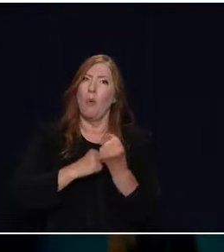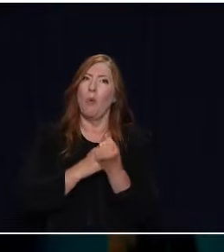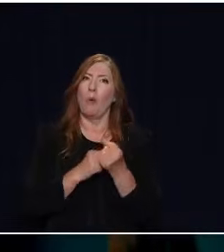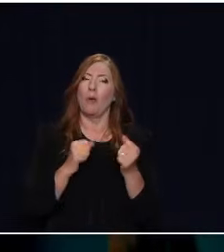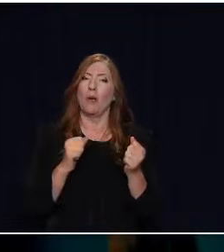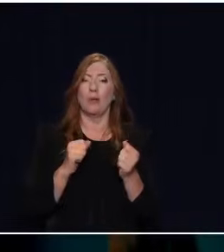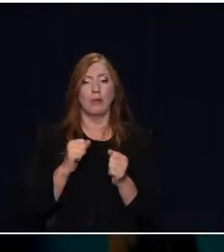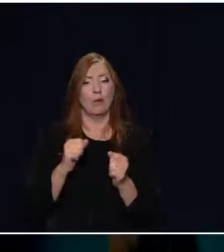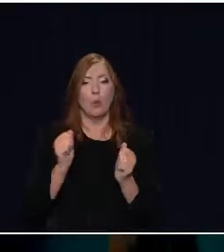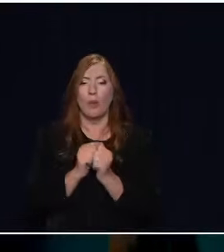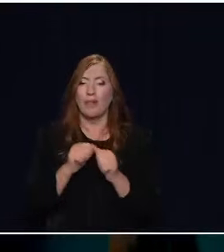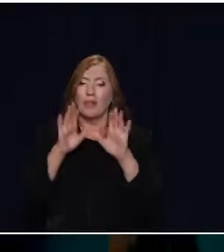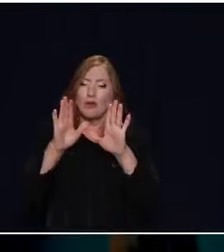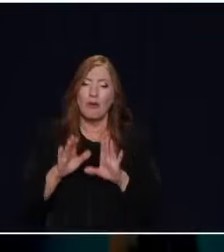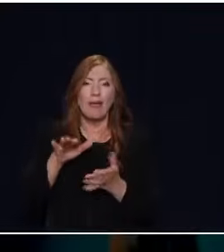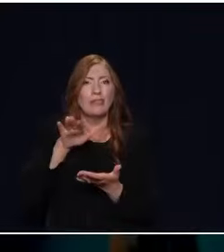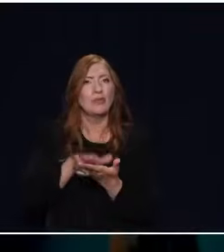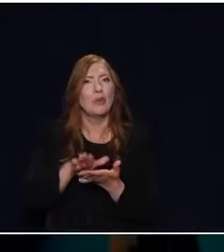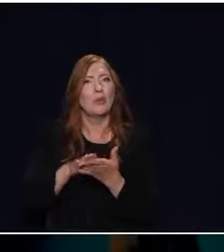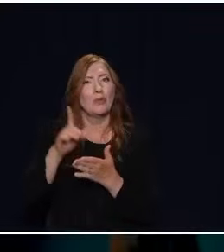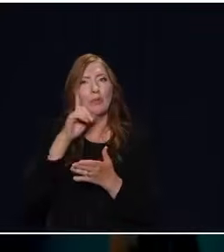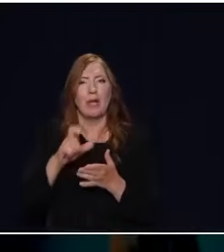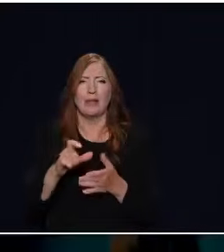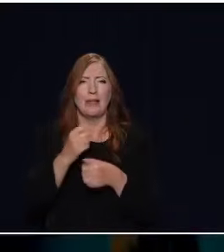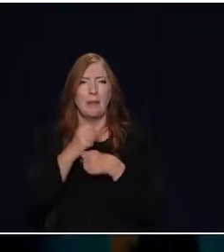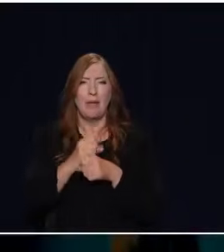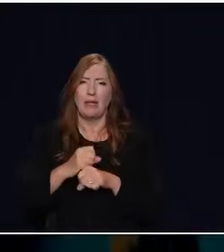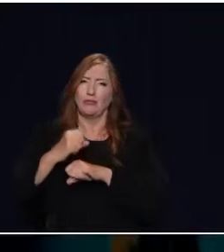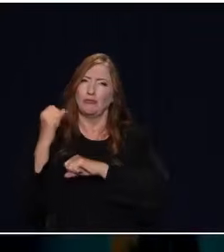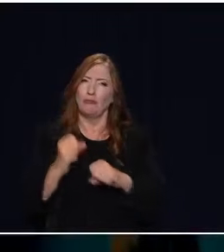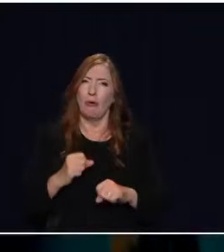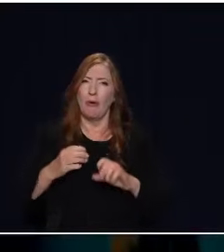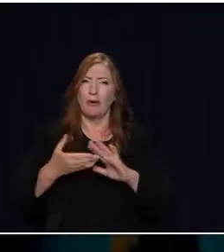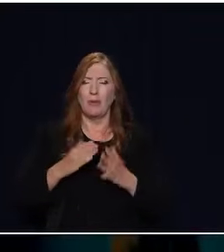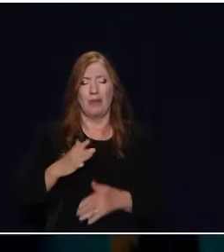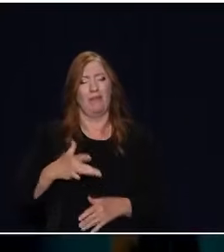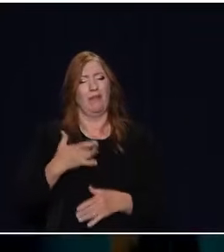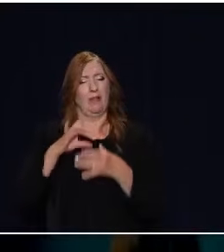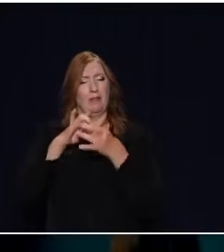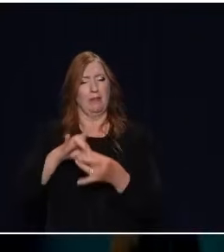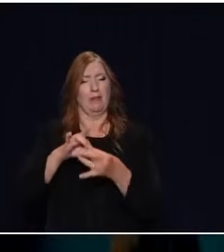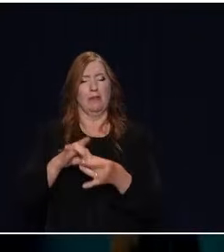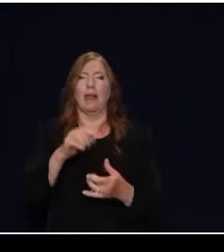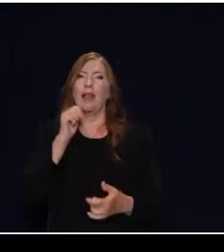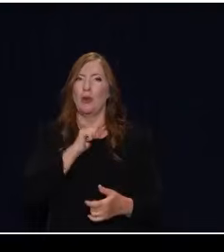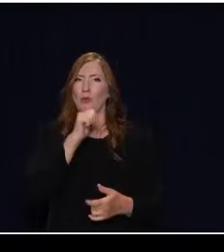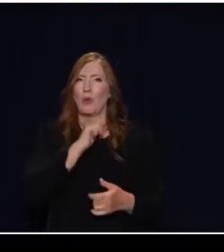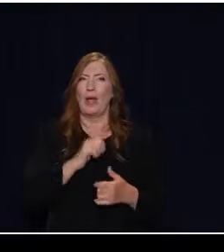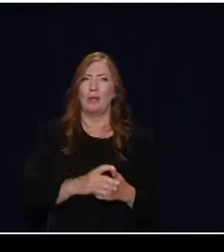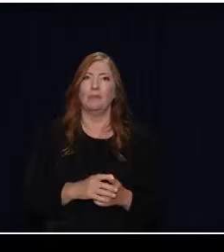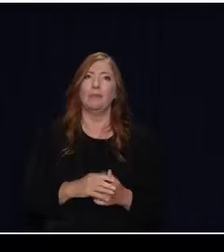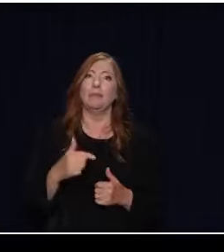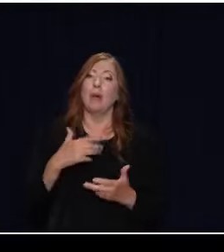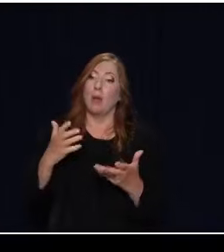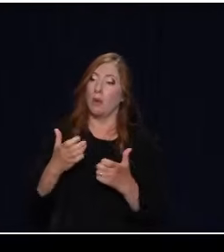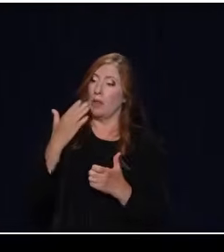I THINK IT IS HIGHLY IMPORTANT THAT EVERYBODY IS ONBOARD WITH HAVING GREAT SCHOOLS. BECAUSE IT CREATES STRONG